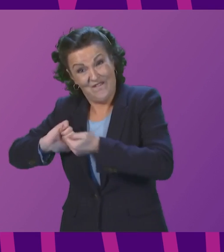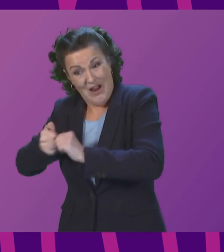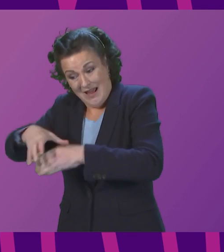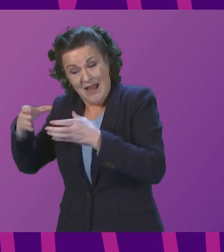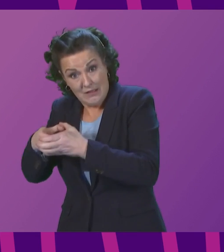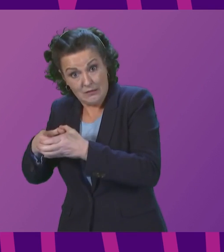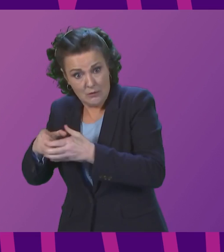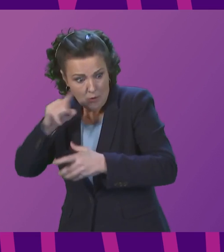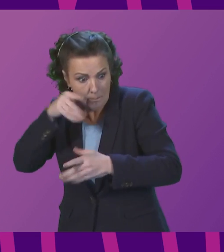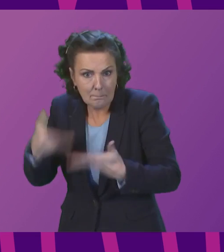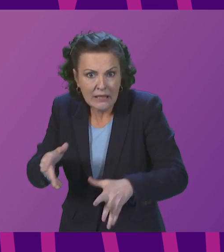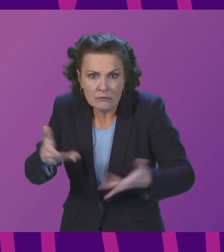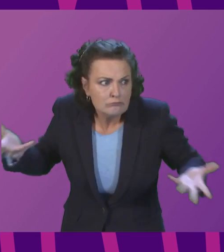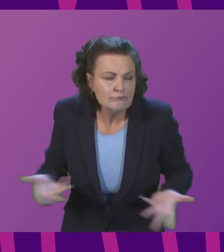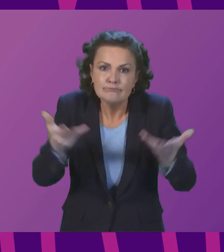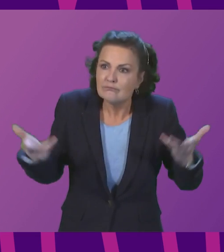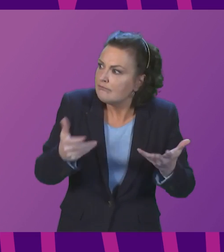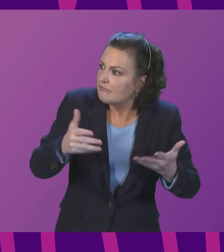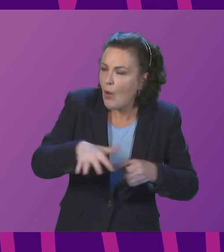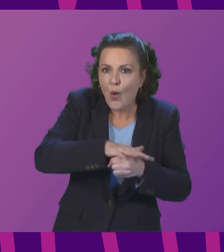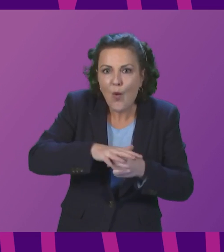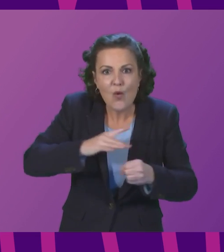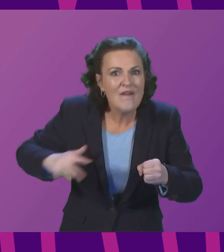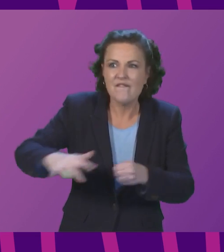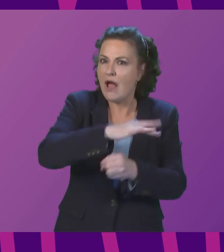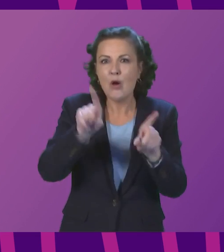factor in promoting the local environment and improving people’s health?